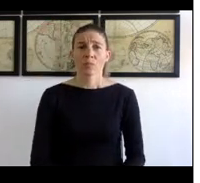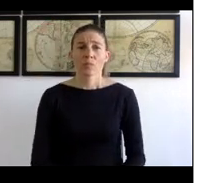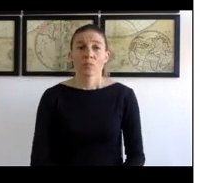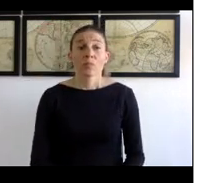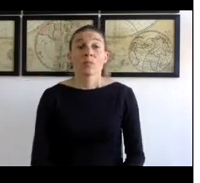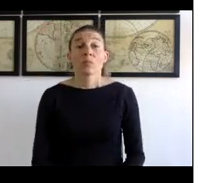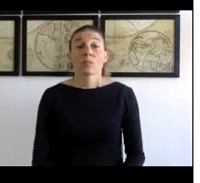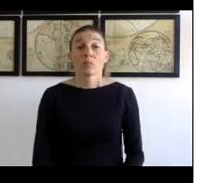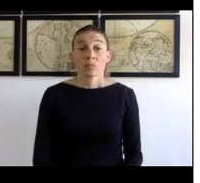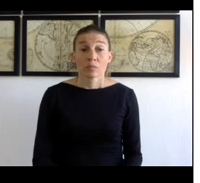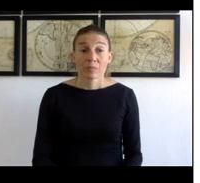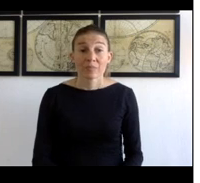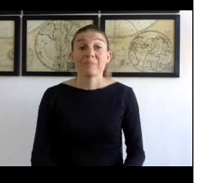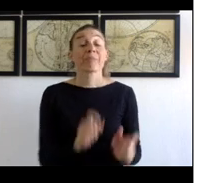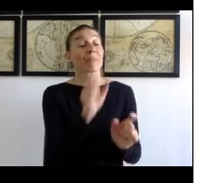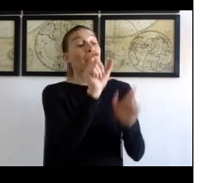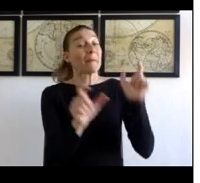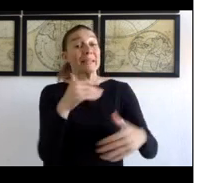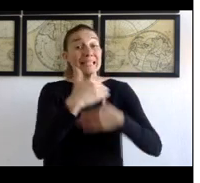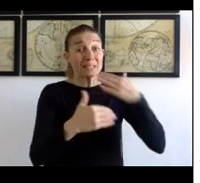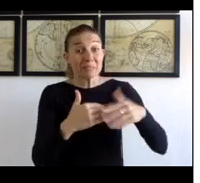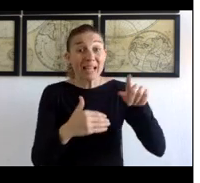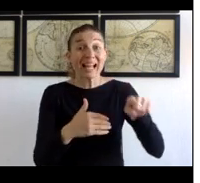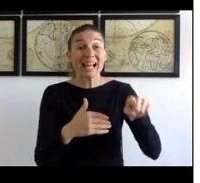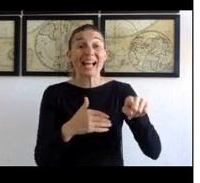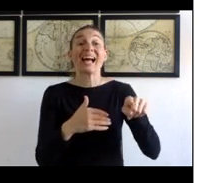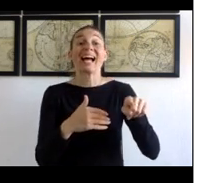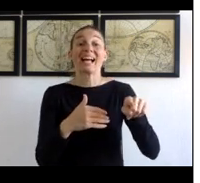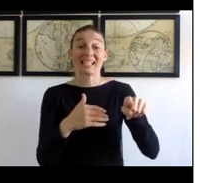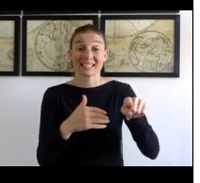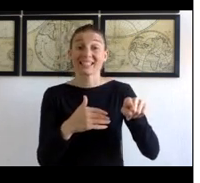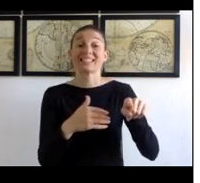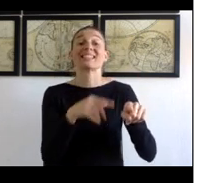Persons with disabilities are more likely than those without disabilities